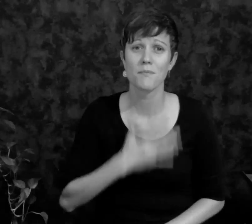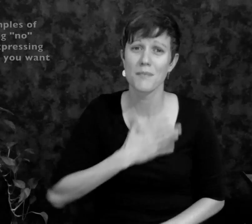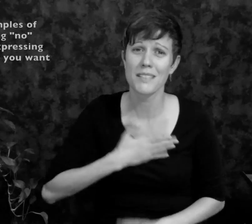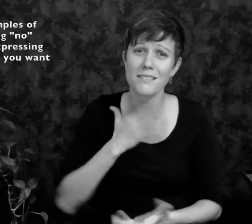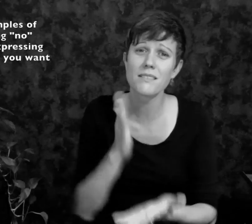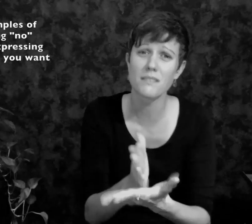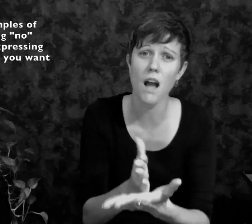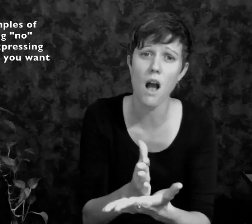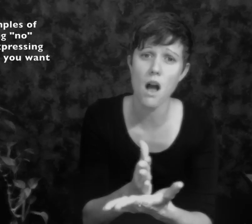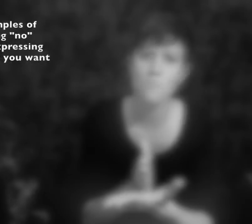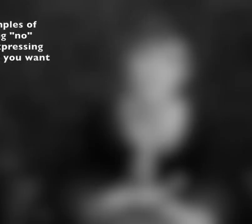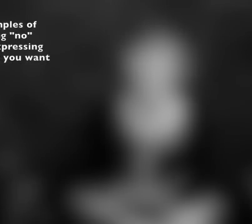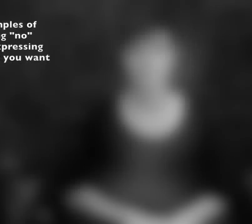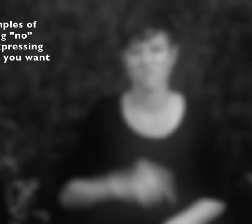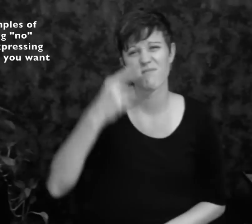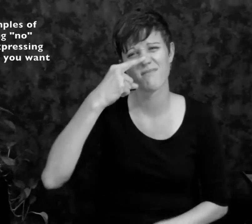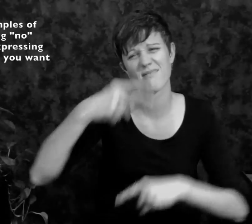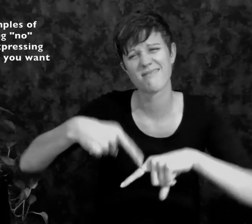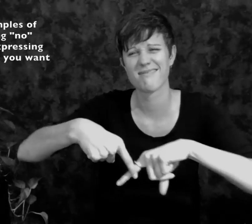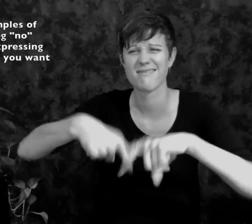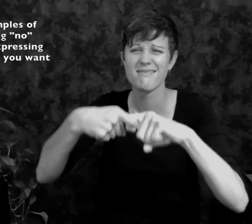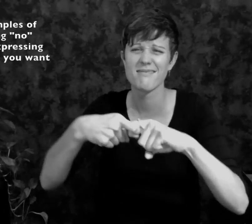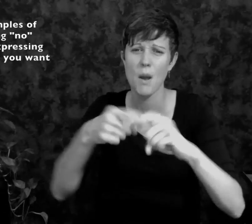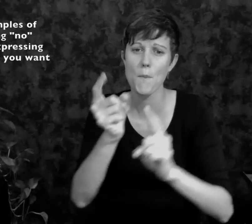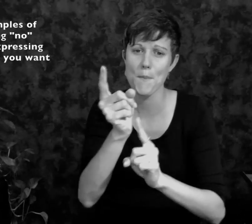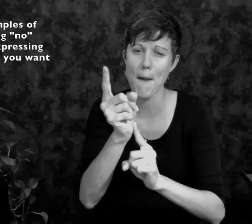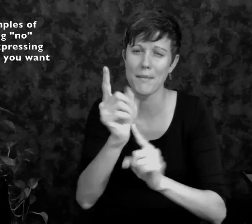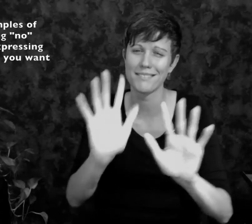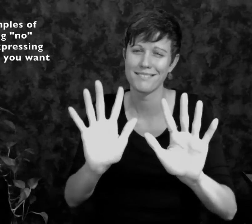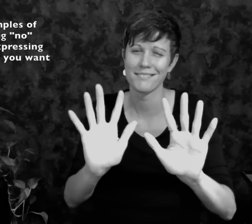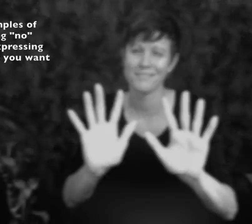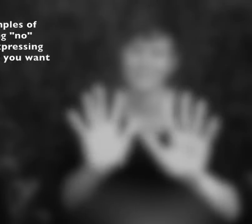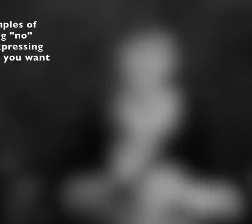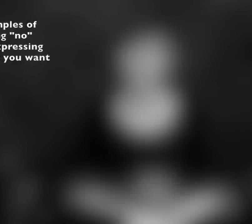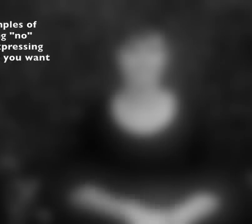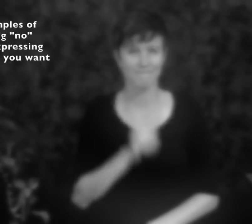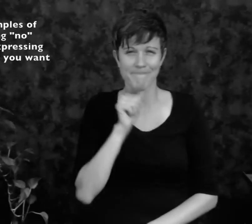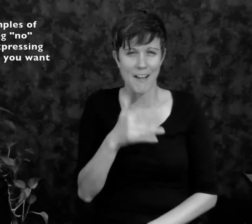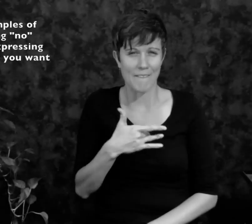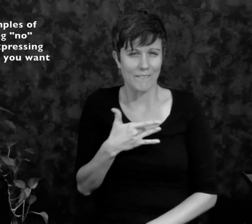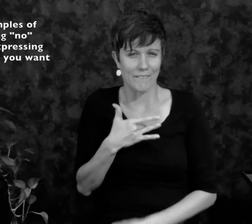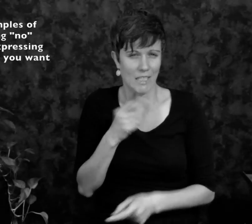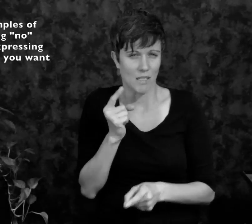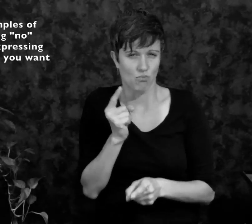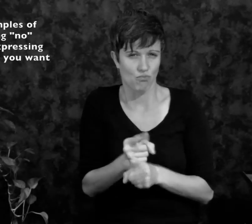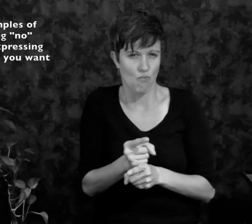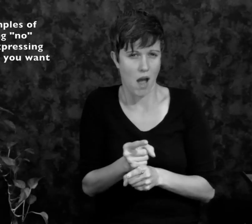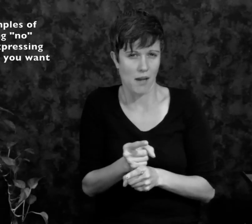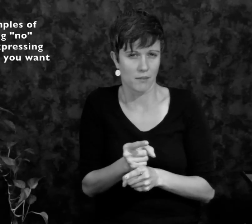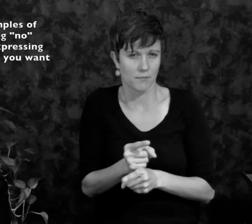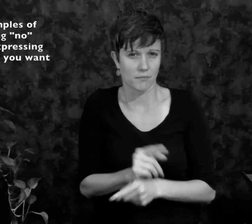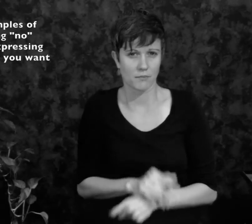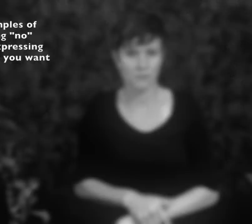Please stop. Can you wait a minute? This doesn’t feel right.